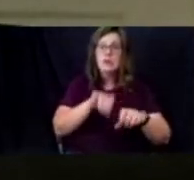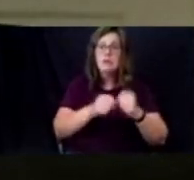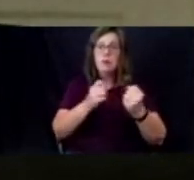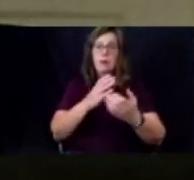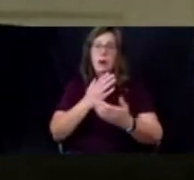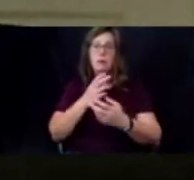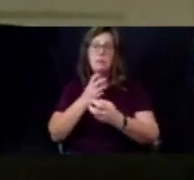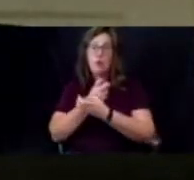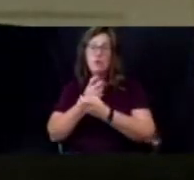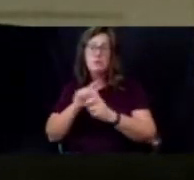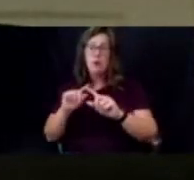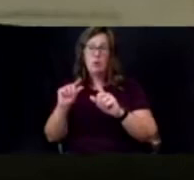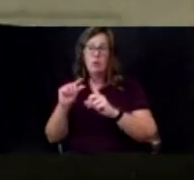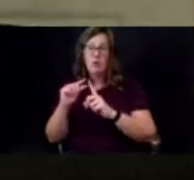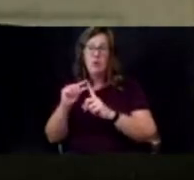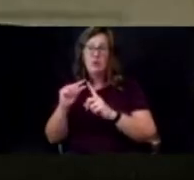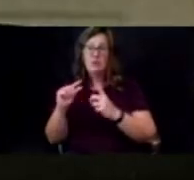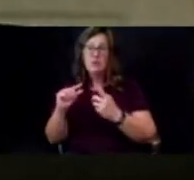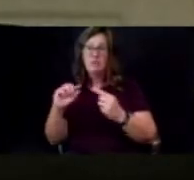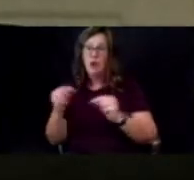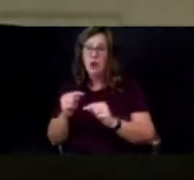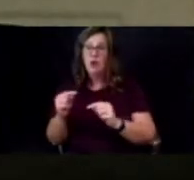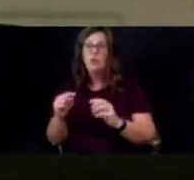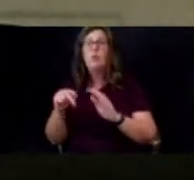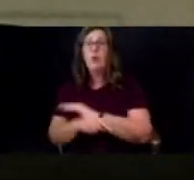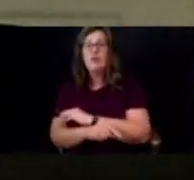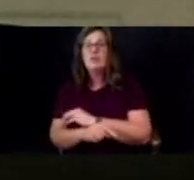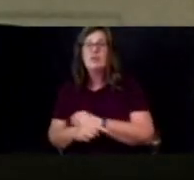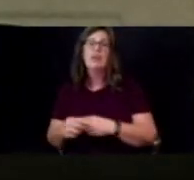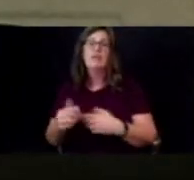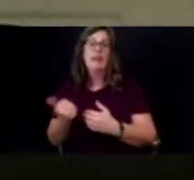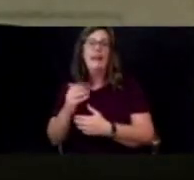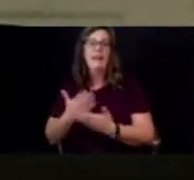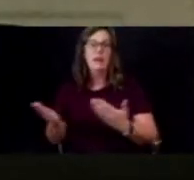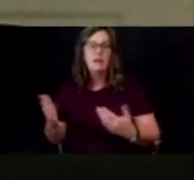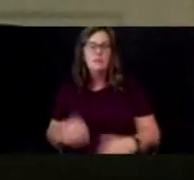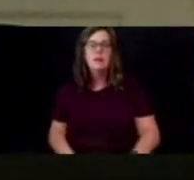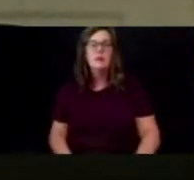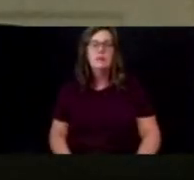need social connection um that's the way that our brains are wired so when folks are saying things